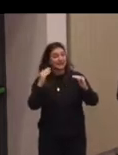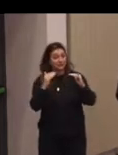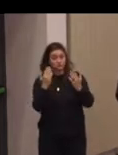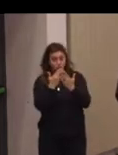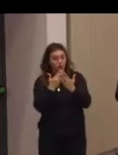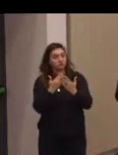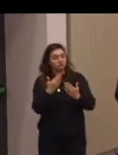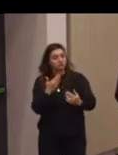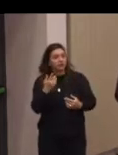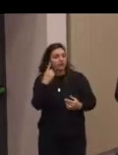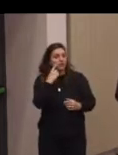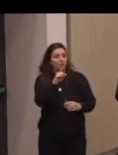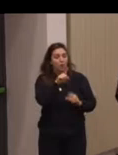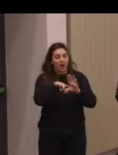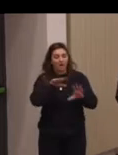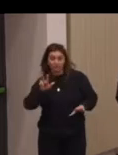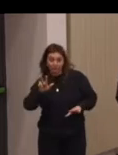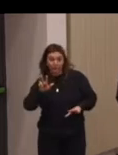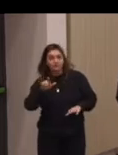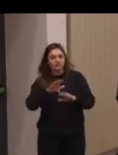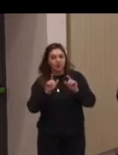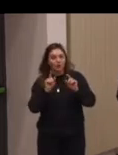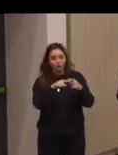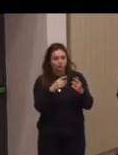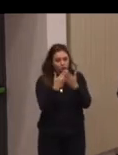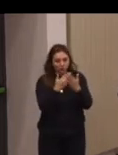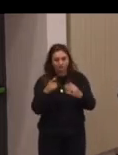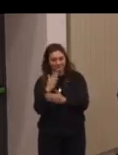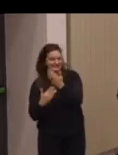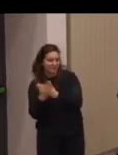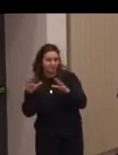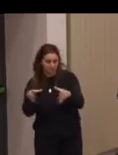one functional impairment are not in school. Those numbers are further increased if we